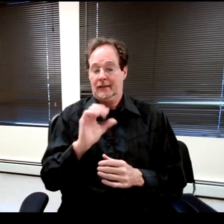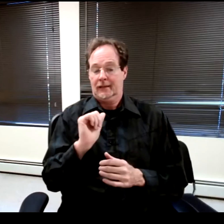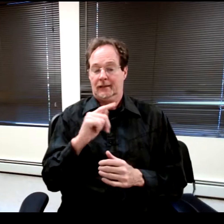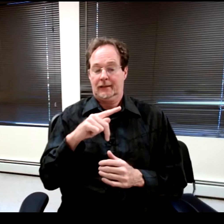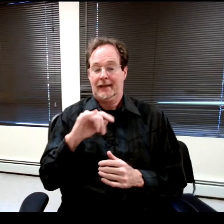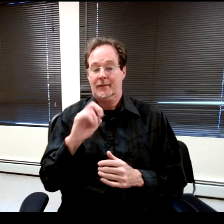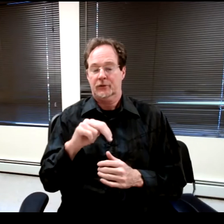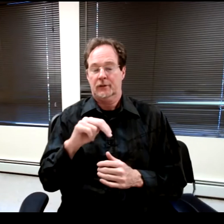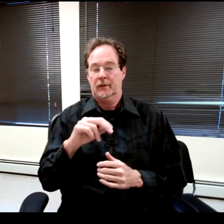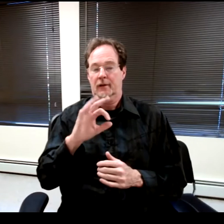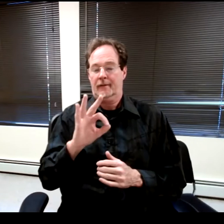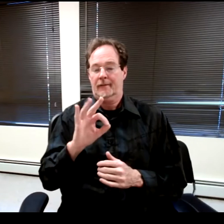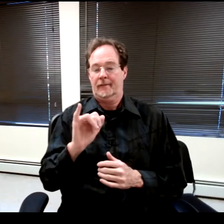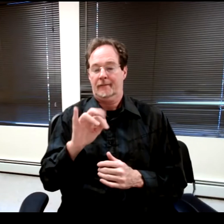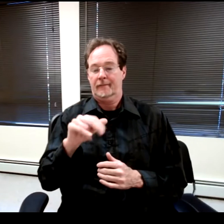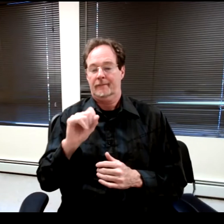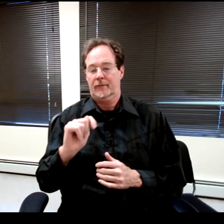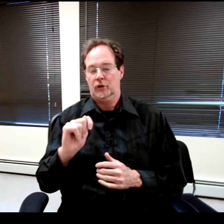I believe it's Caption First, one of our vendors.